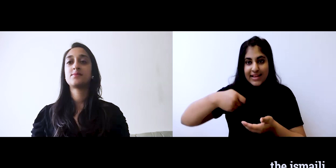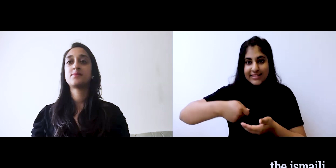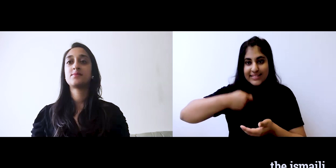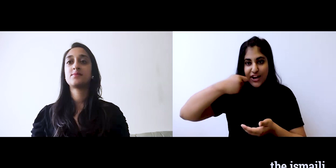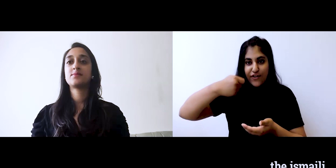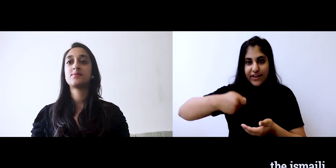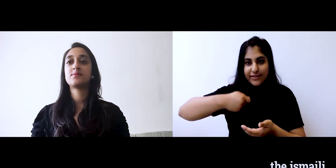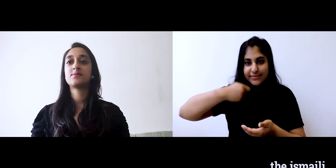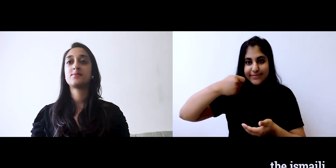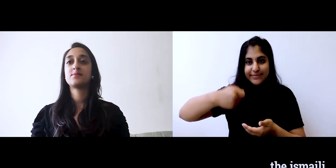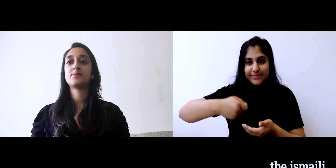Cereal